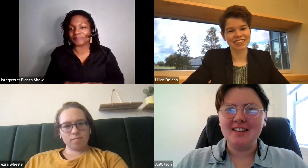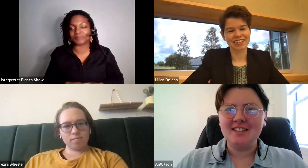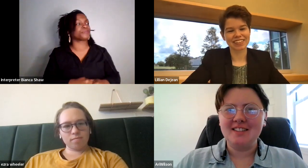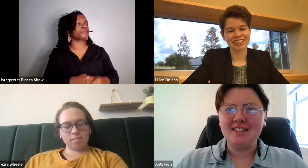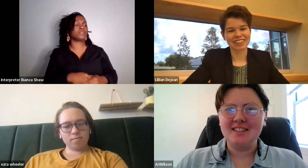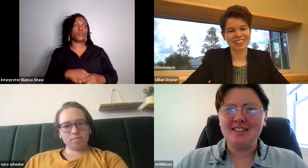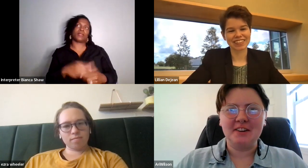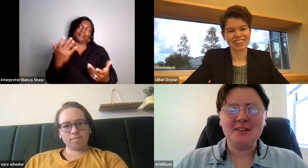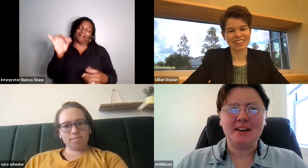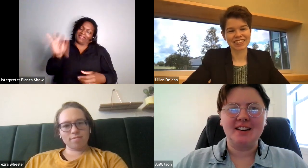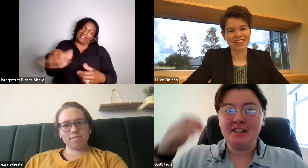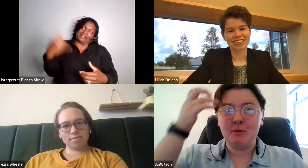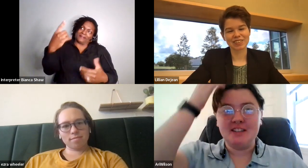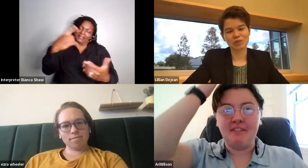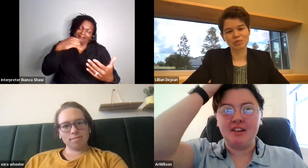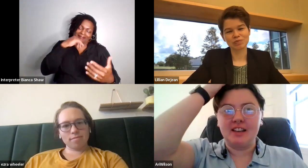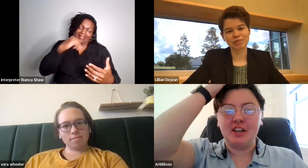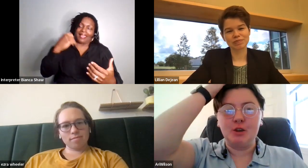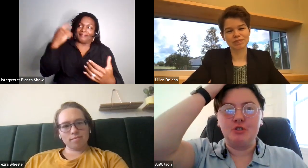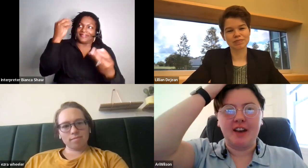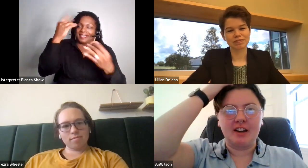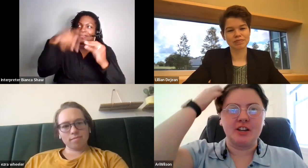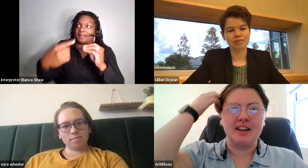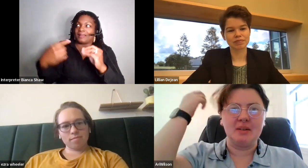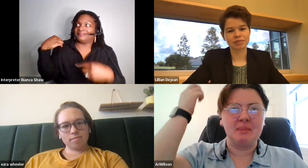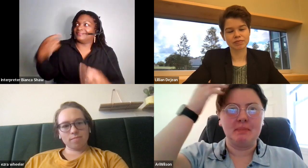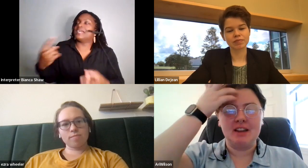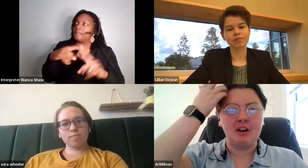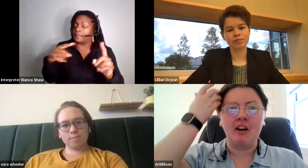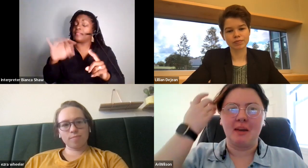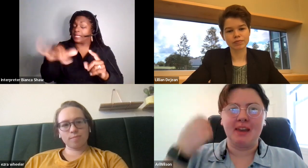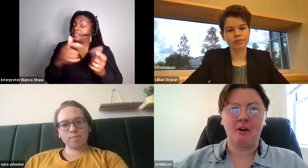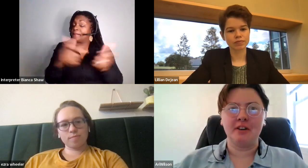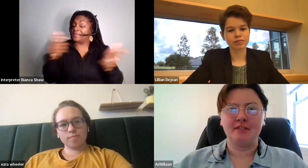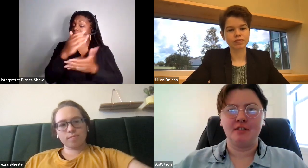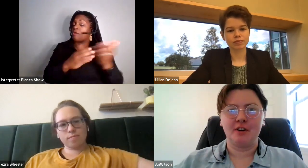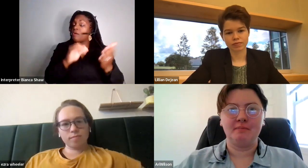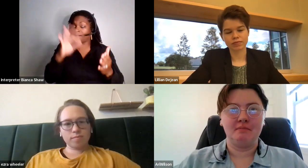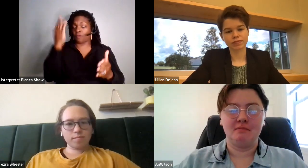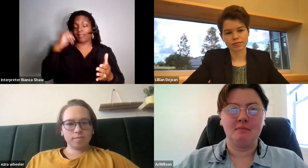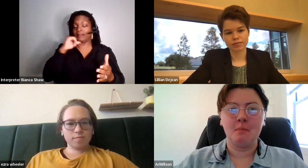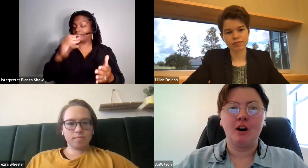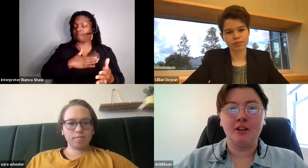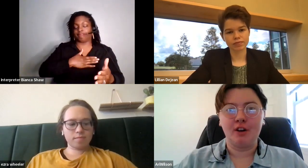I guess, years, but it was definitely a huge factor in me not coming out for